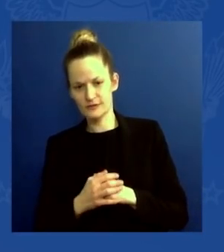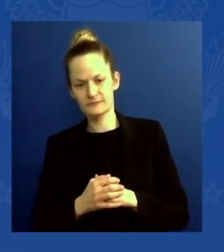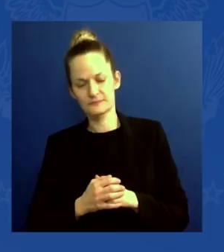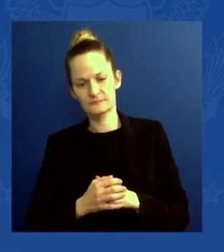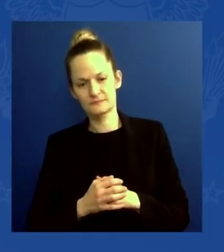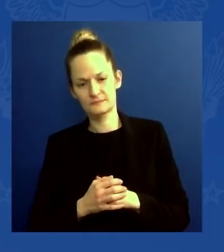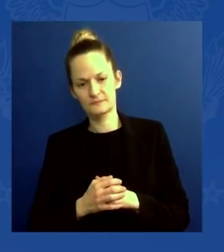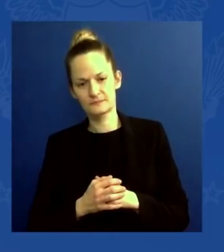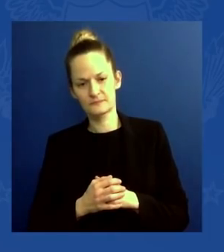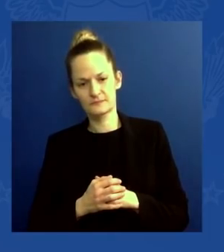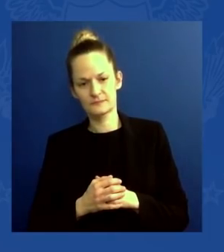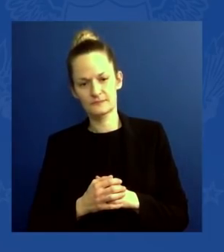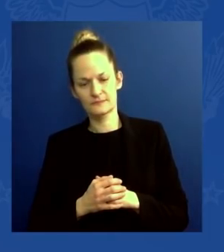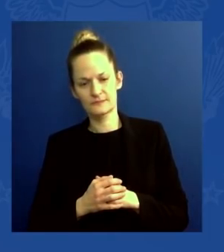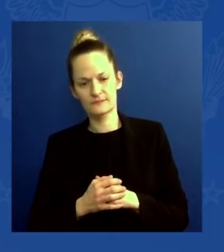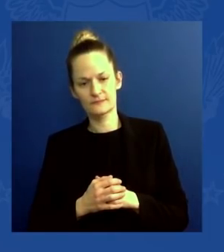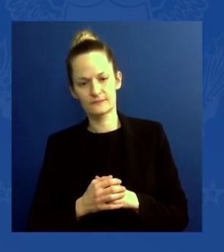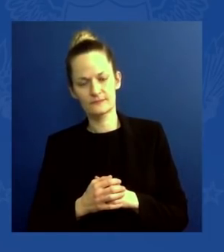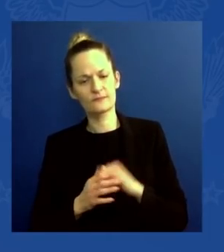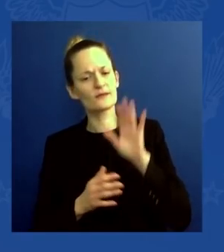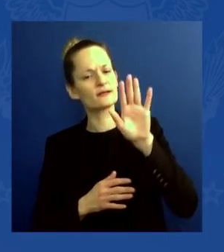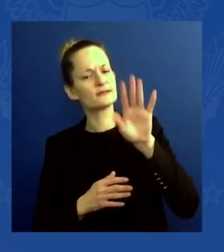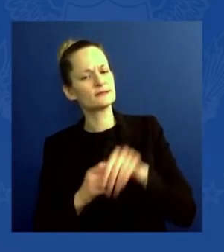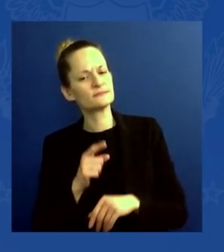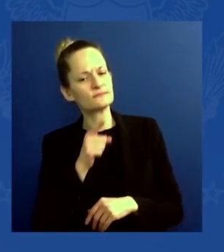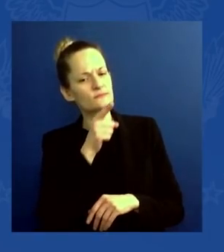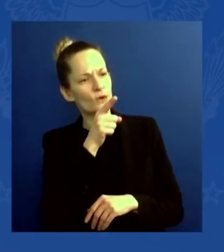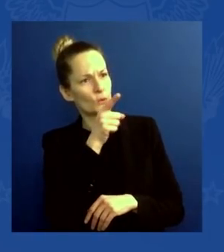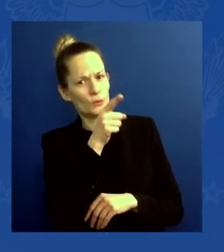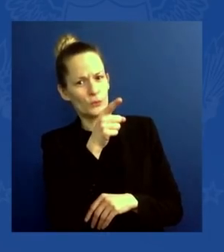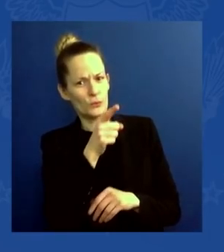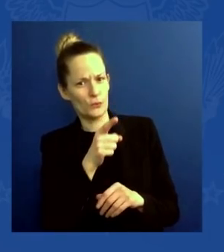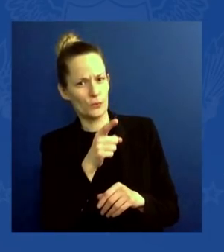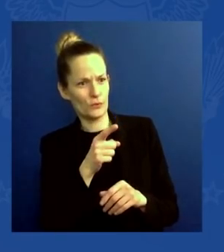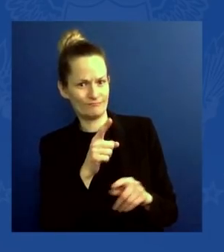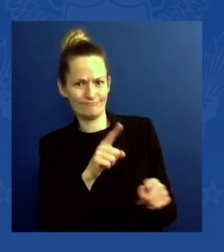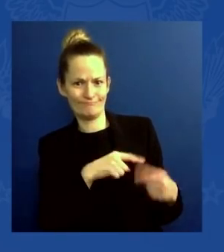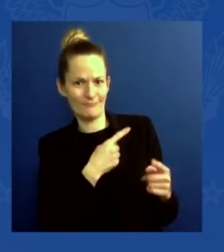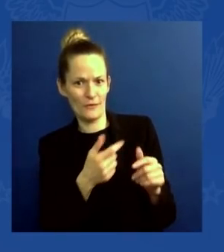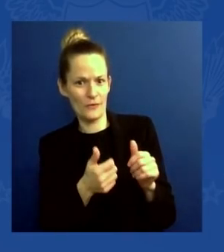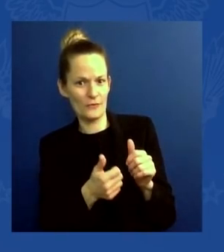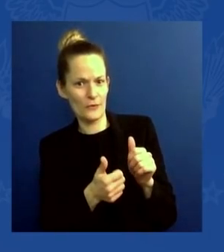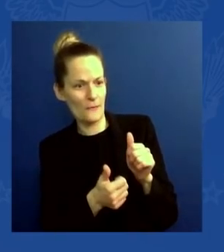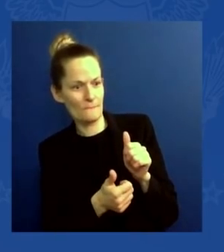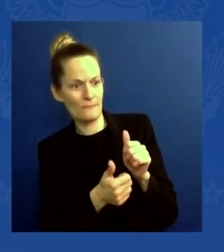But to get this first agenda item over the finish line, you needed Republican votes. The President: Sure. The Press: You are not going to have Republican votes,